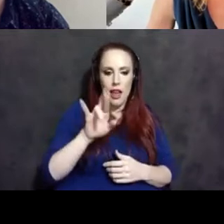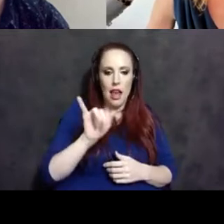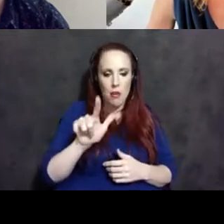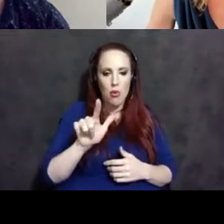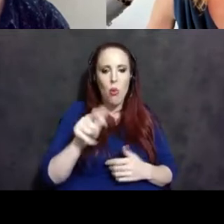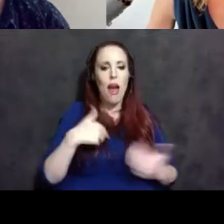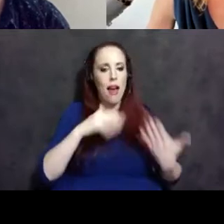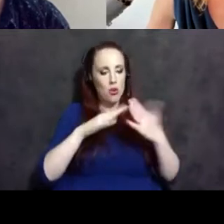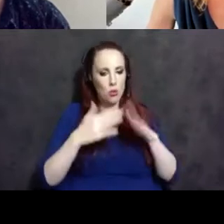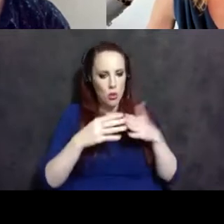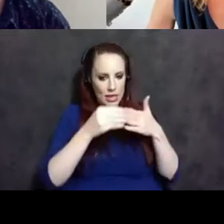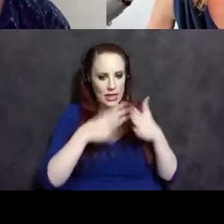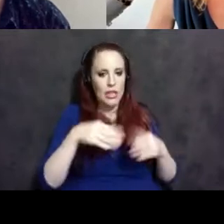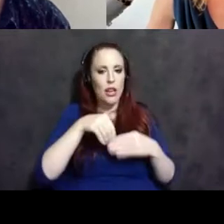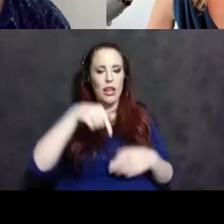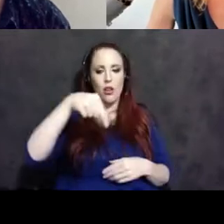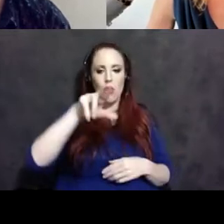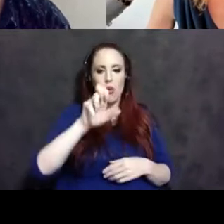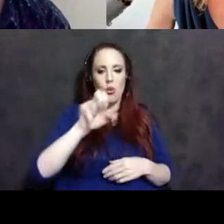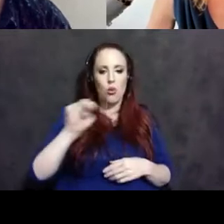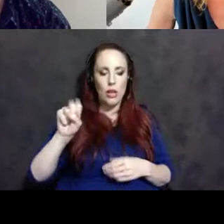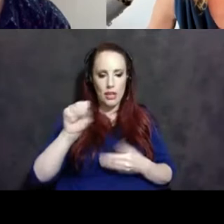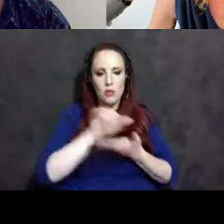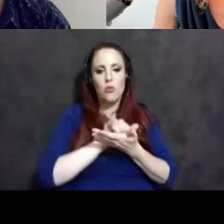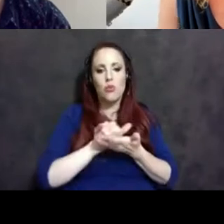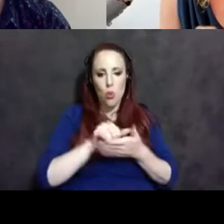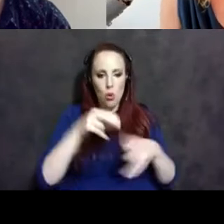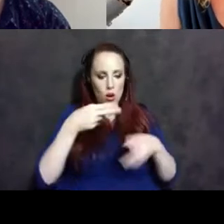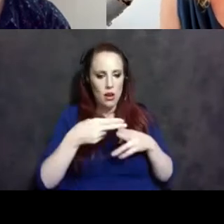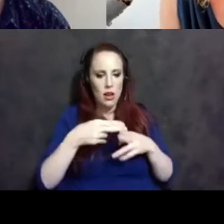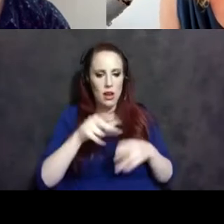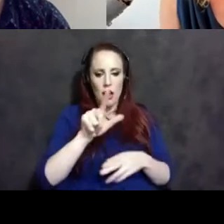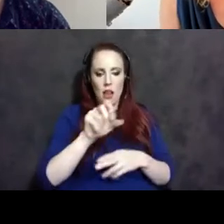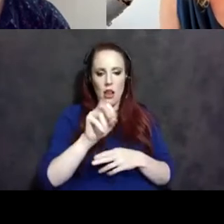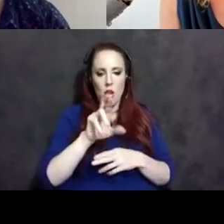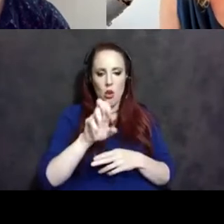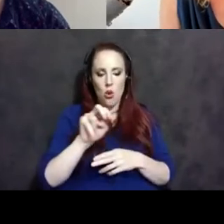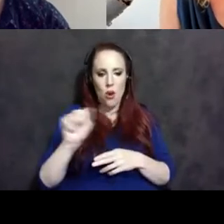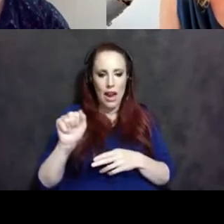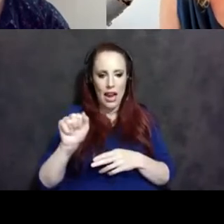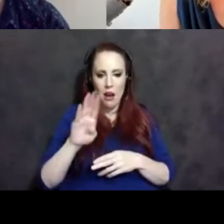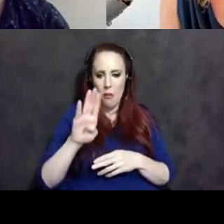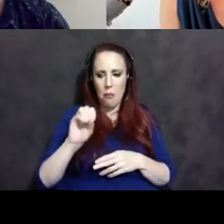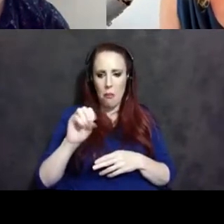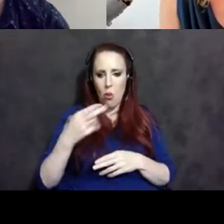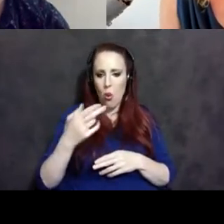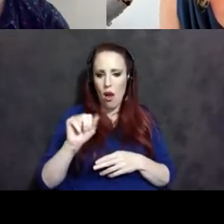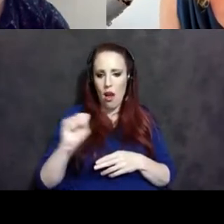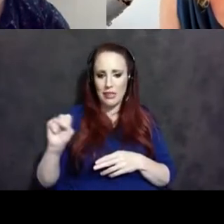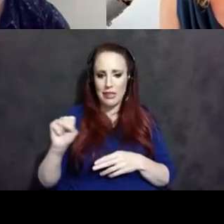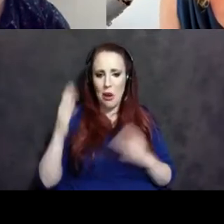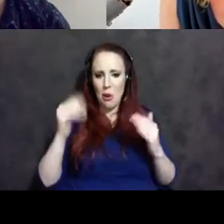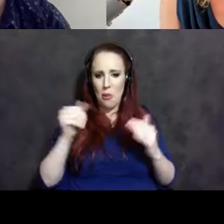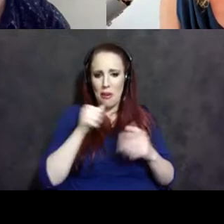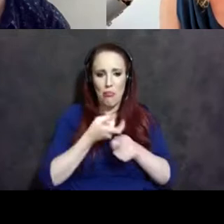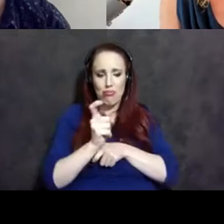in the community, Lorena Bojas, I hope I didn't butcher the name.